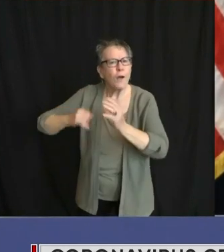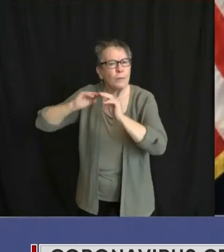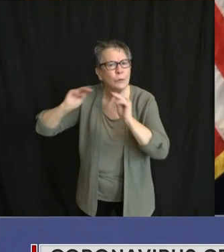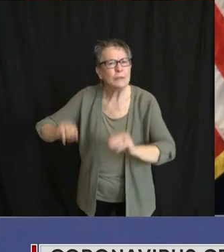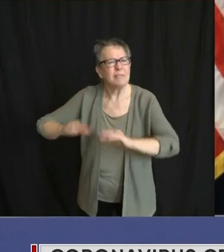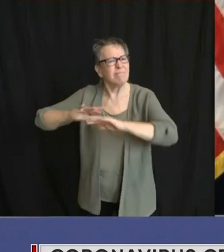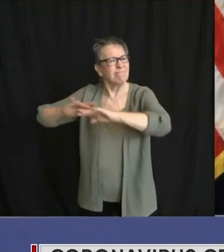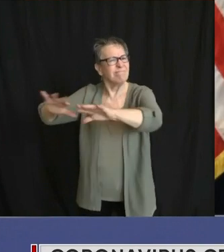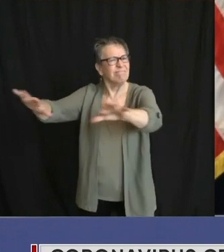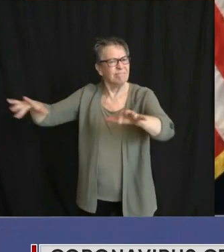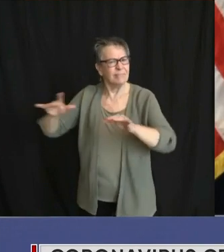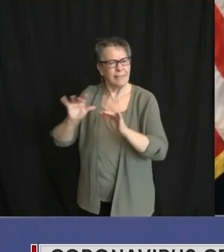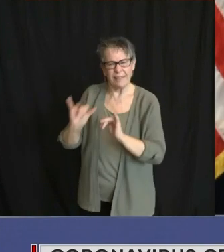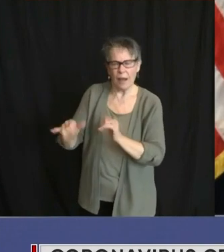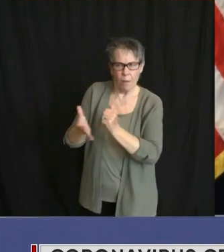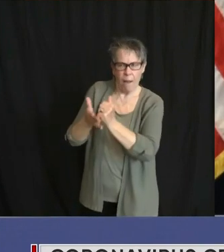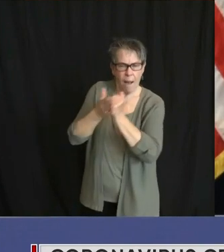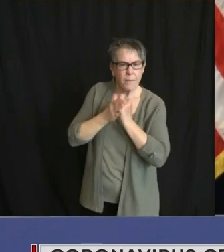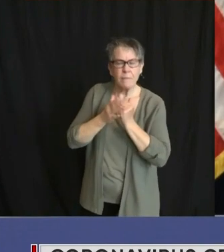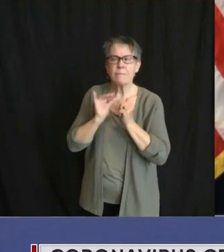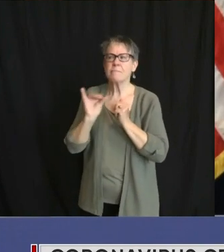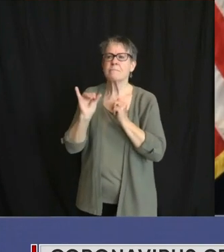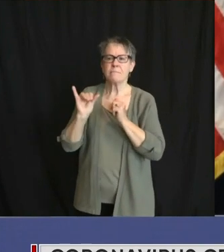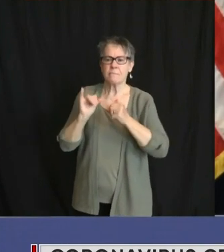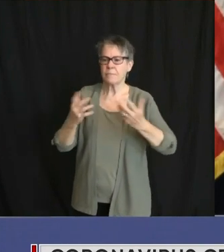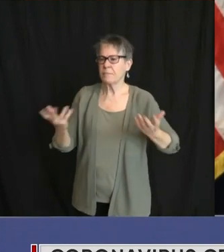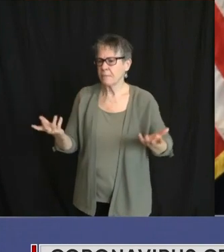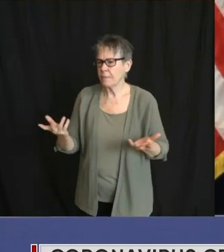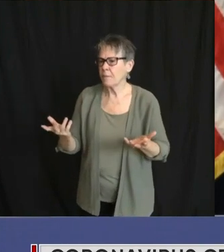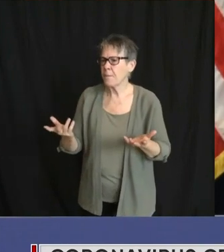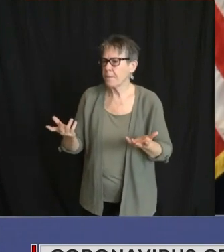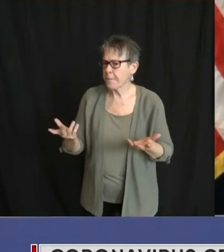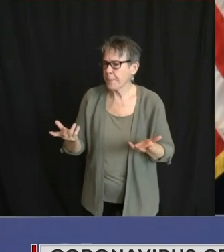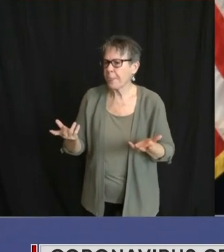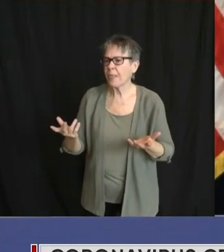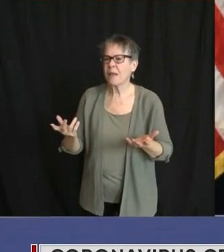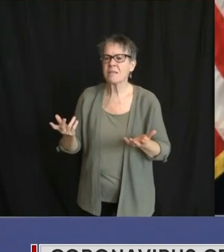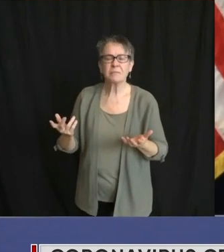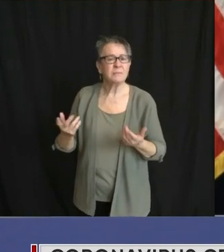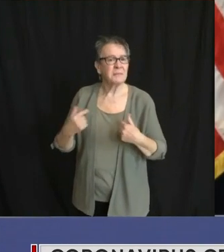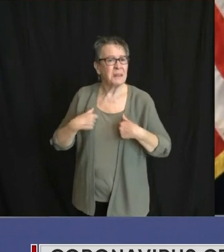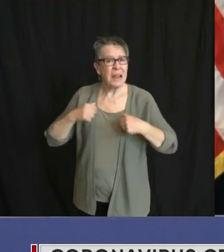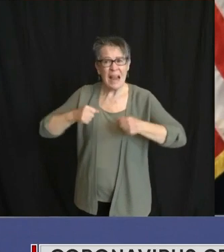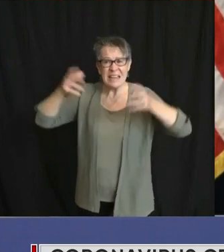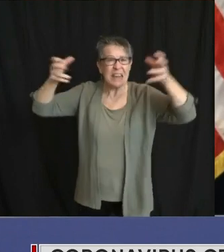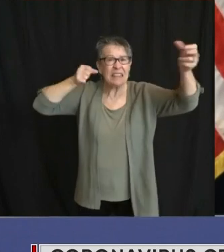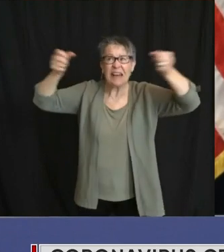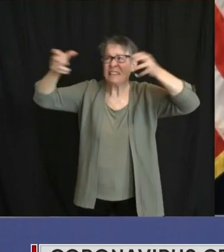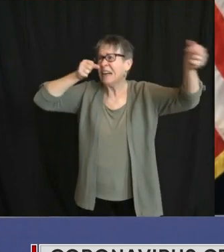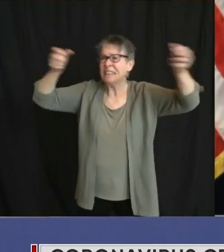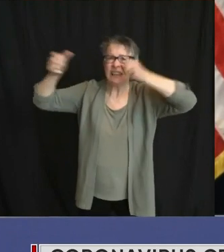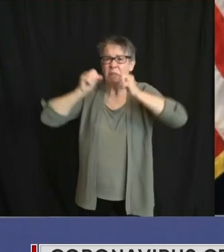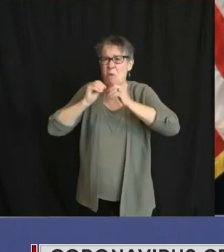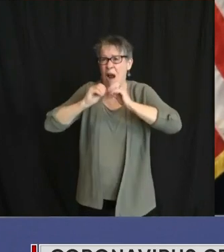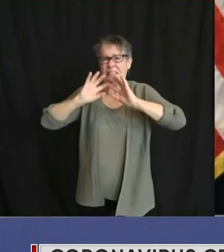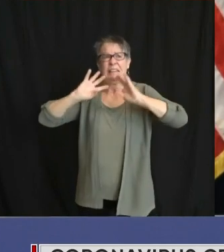HAD. WE HAD TO PICK OUR SPOTS AND MAKE SURE WE FELT COMFORTABLE